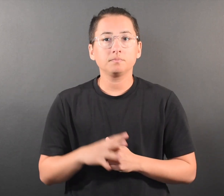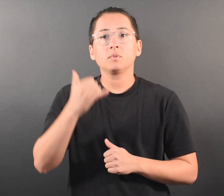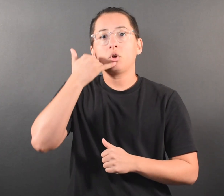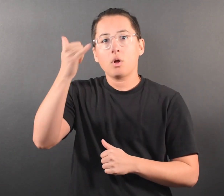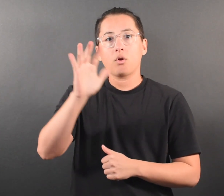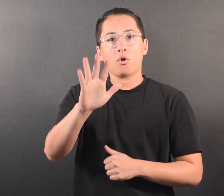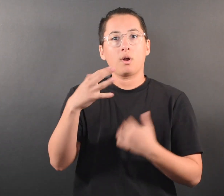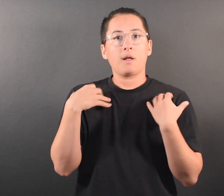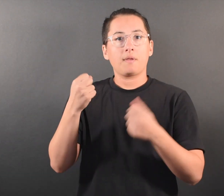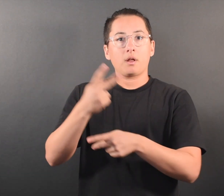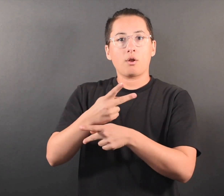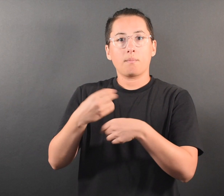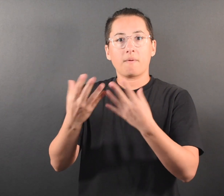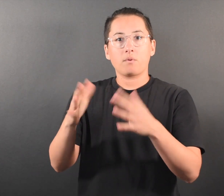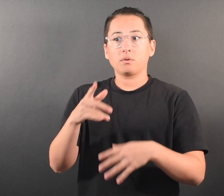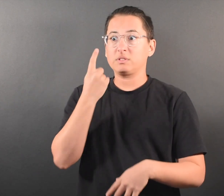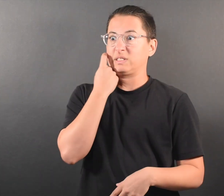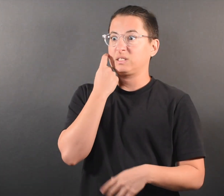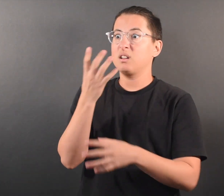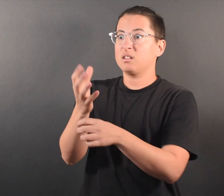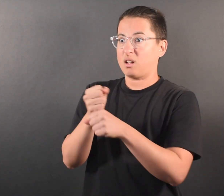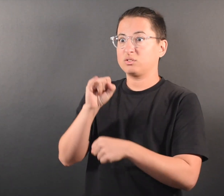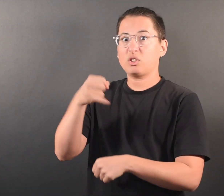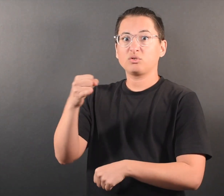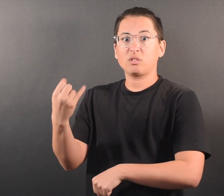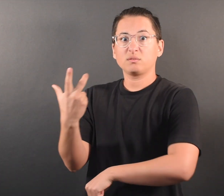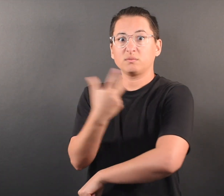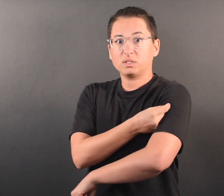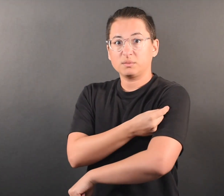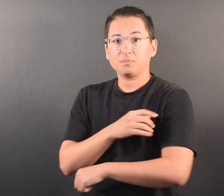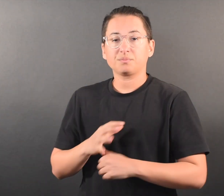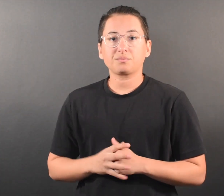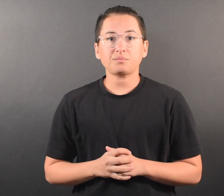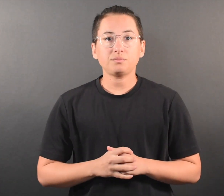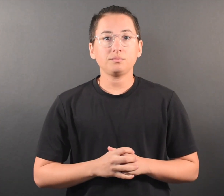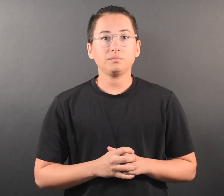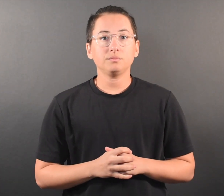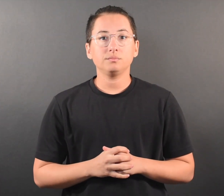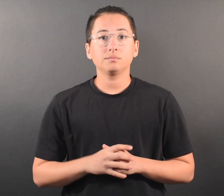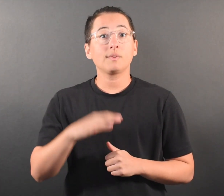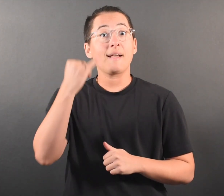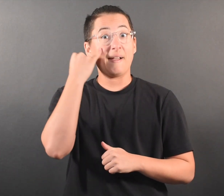right away. Tell the health care provider that you recently received the Johnson & Johnson vaccine.